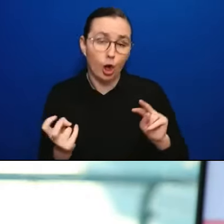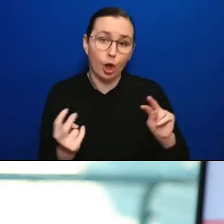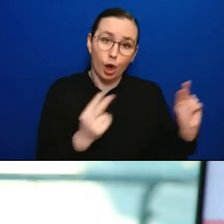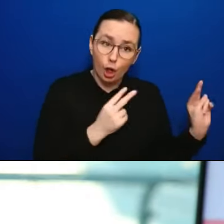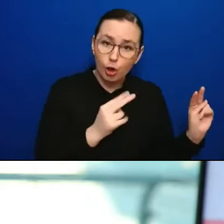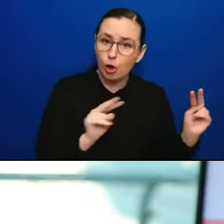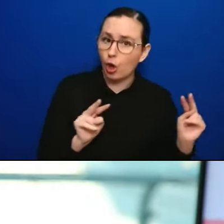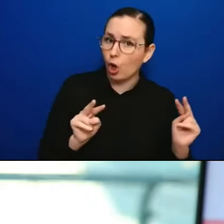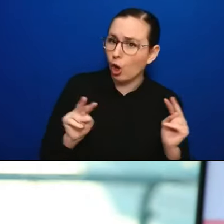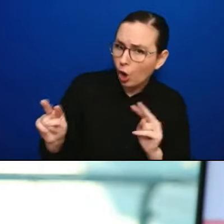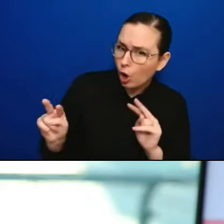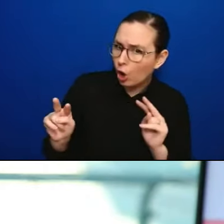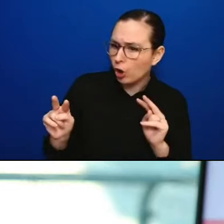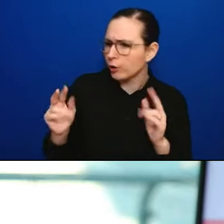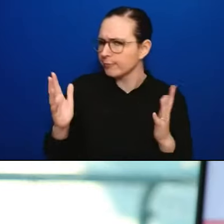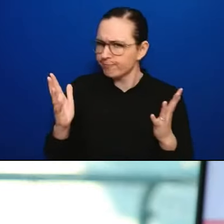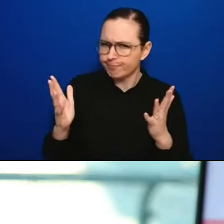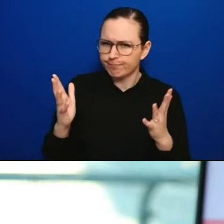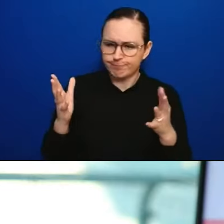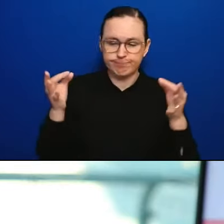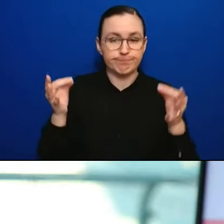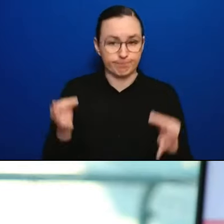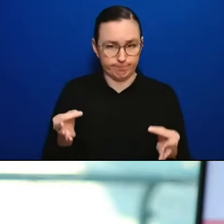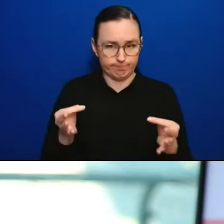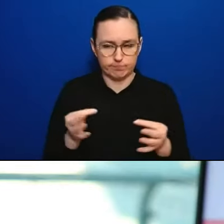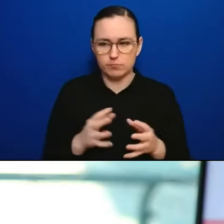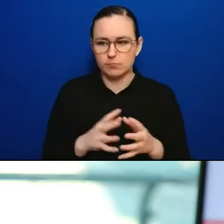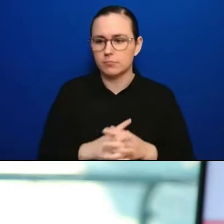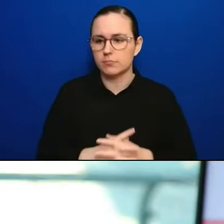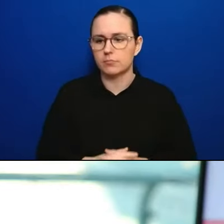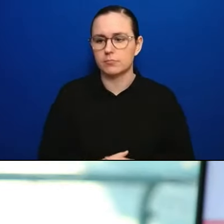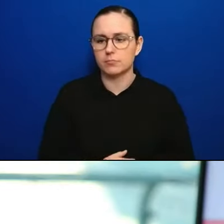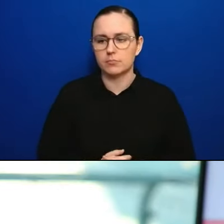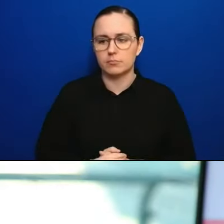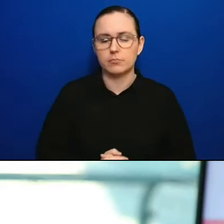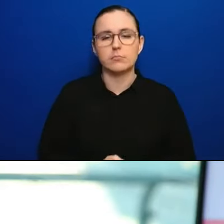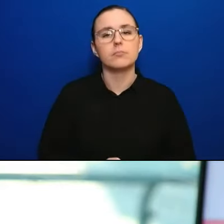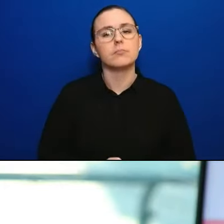And we'll look at what -- where we are in our journey through